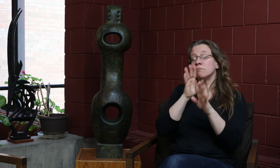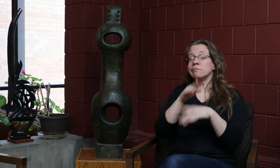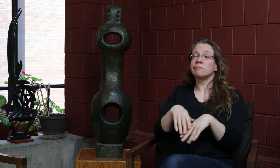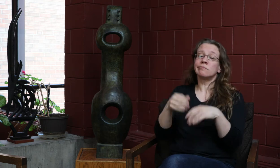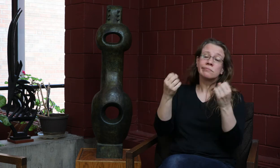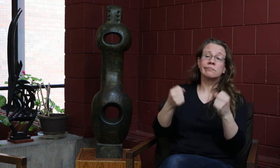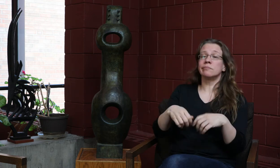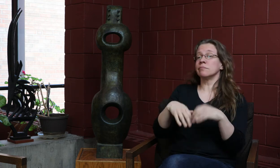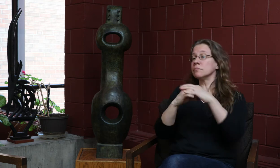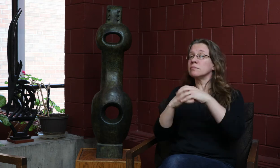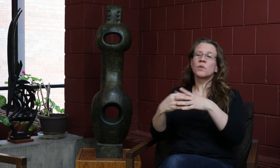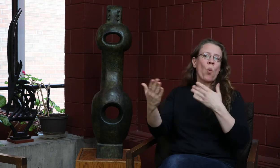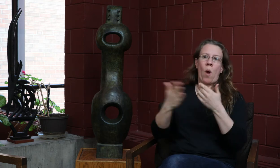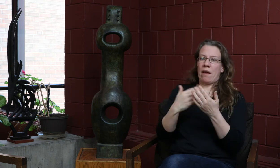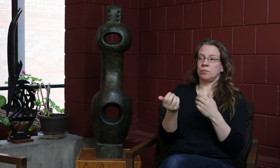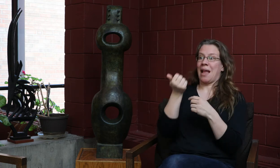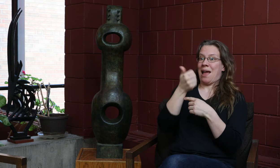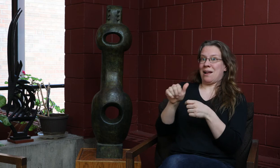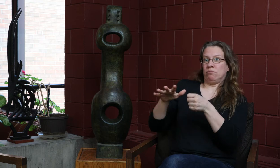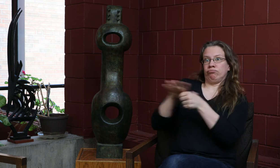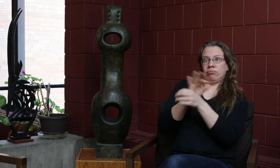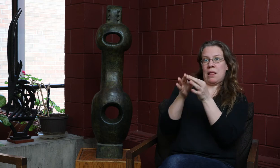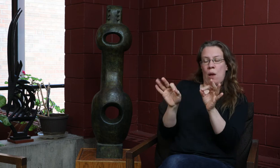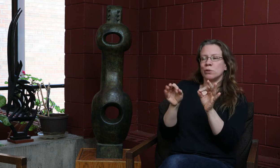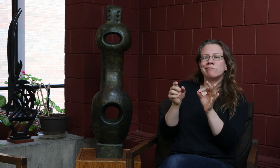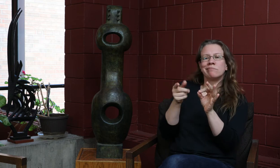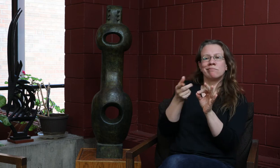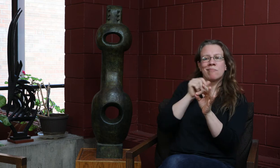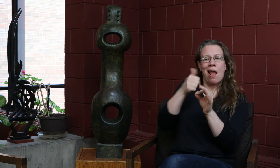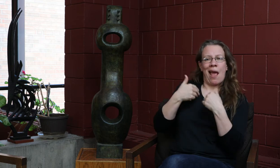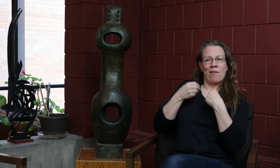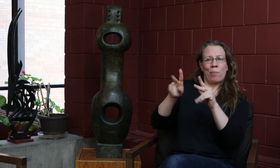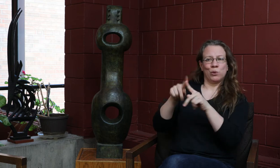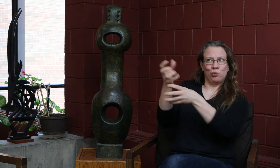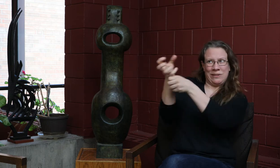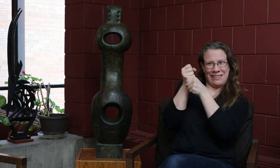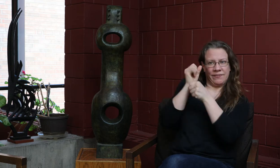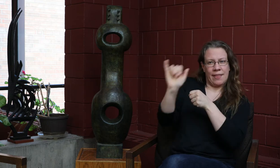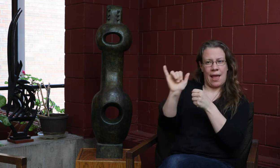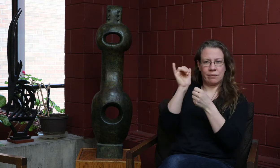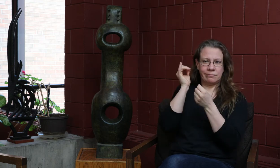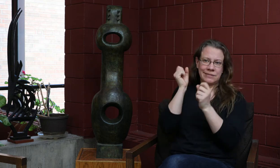Whether this means spoken, sign, protactile, any full language. They did not have an opportunity to receive that stimulus.